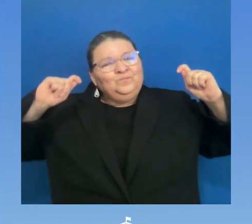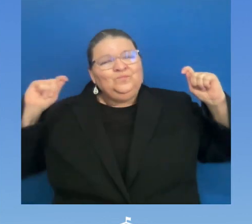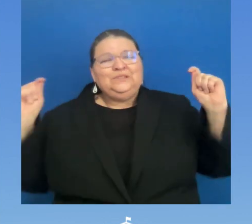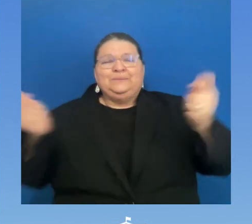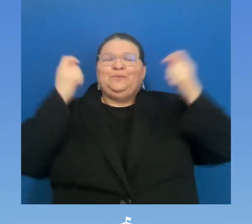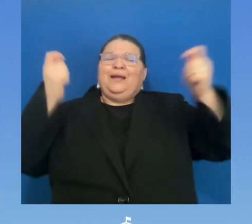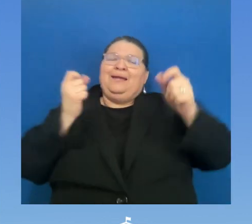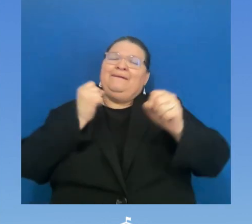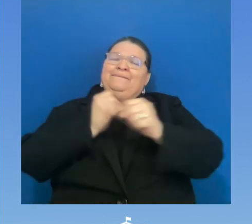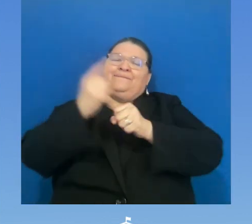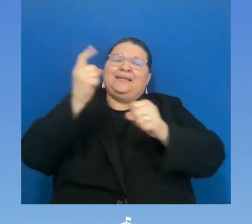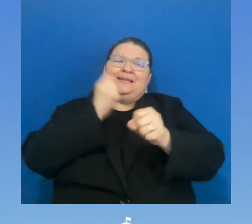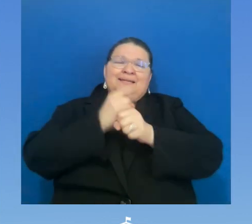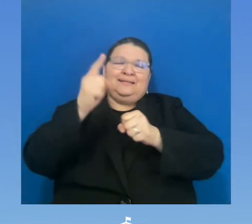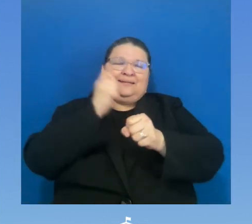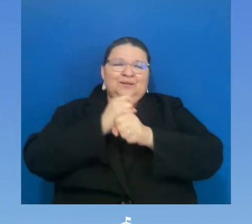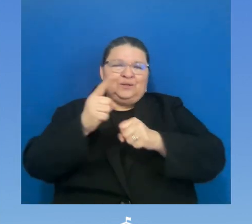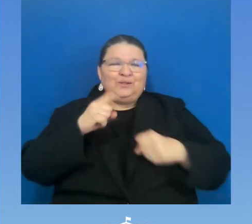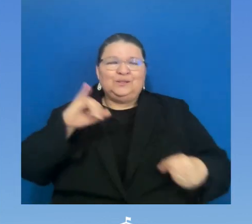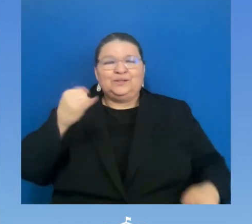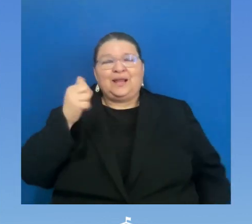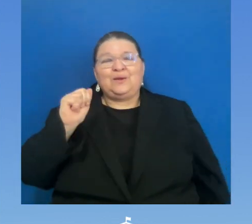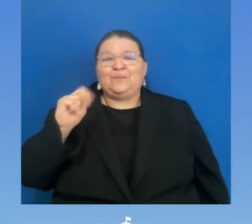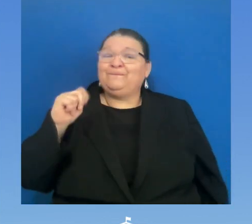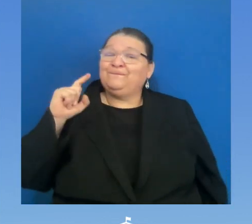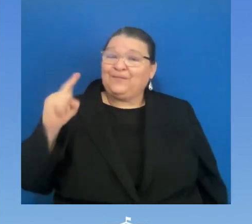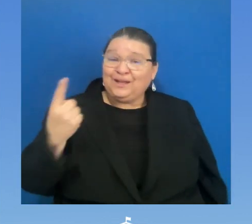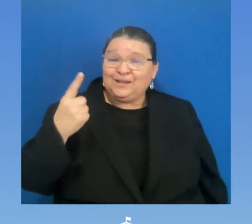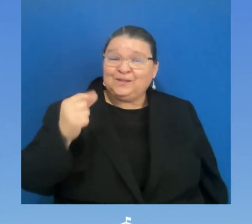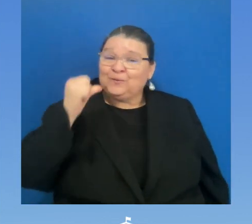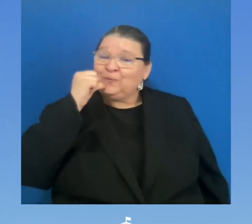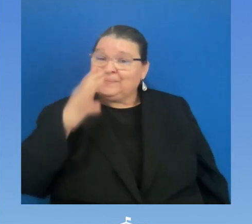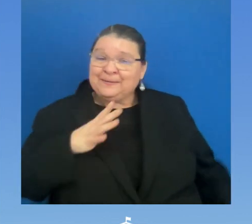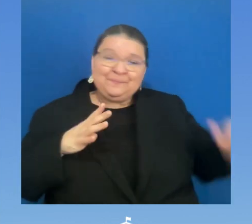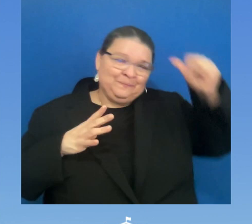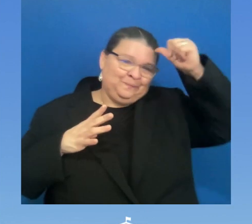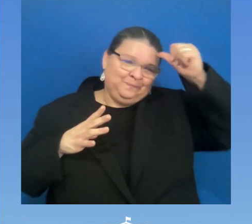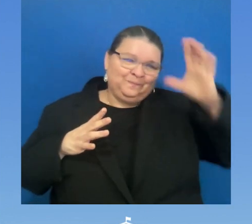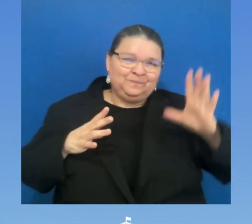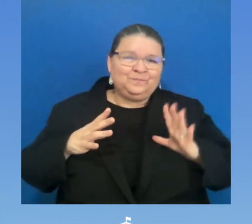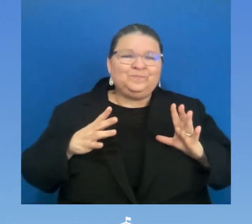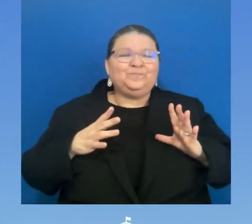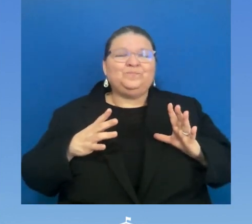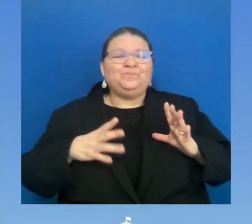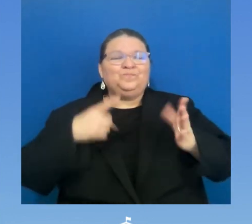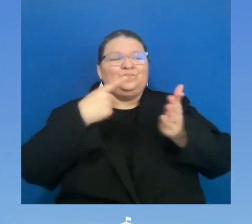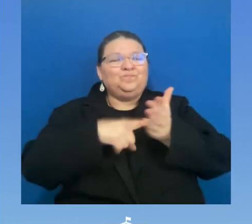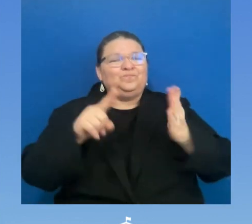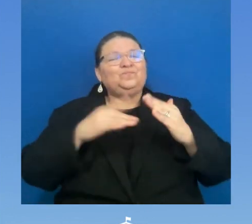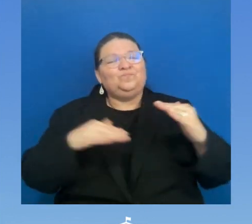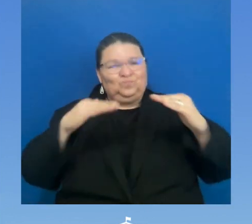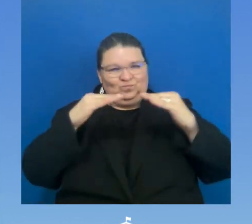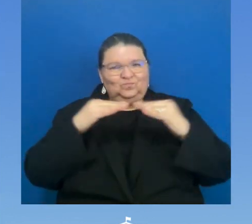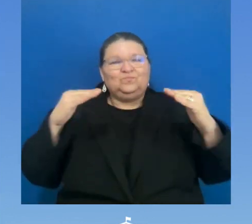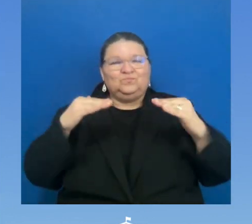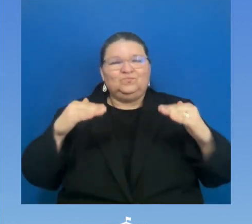And women and men are paid equally, but that will most likely not happen in my lifetime.